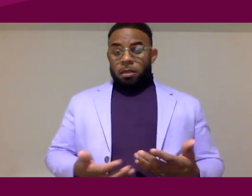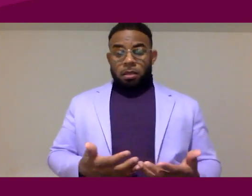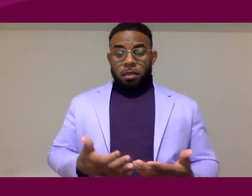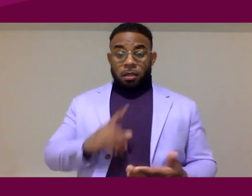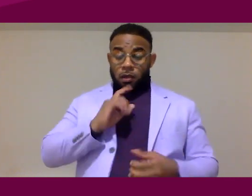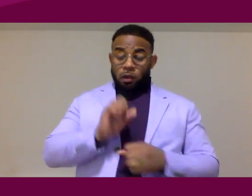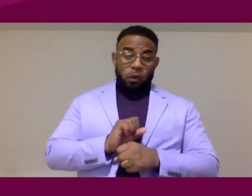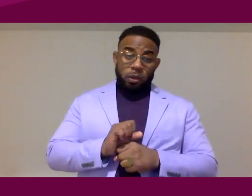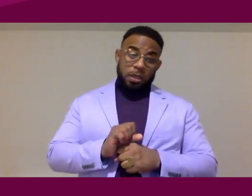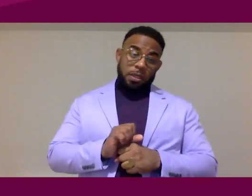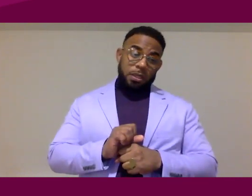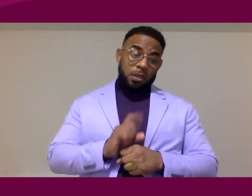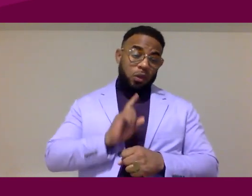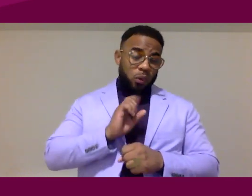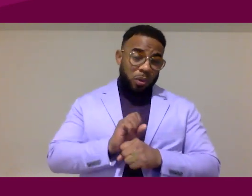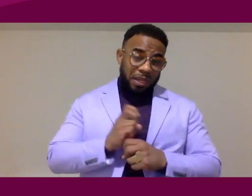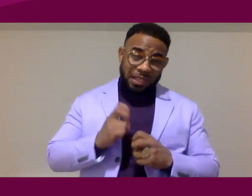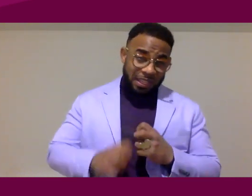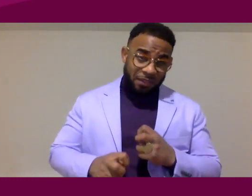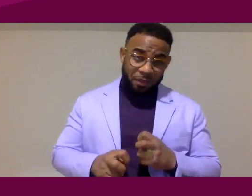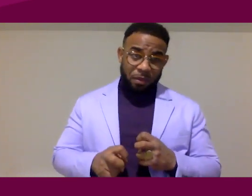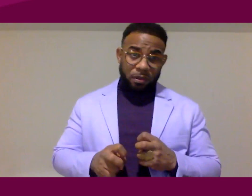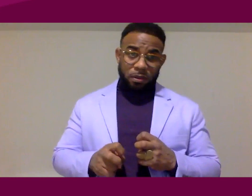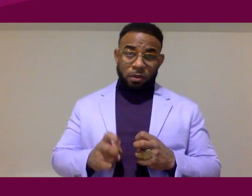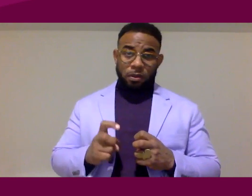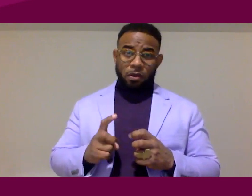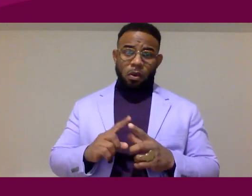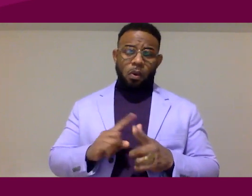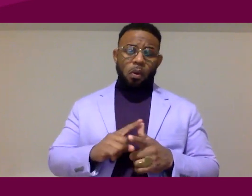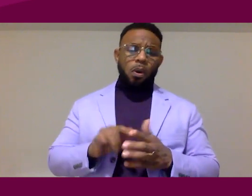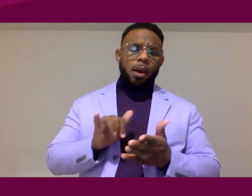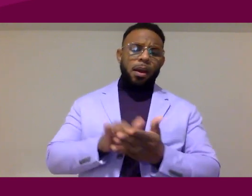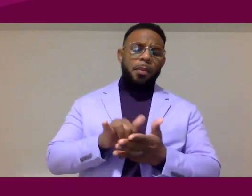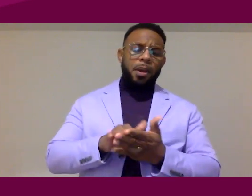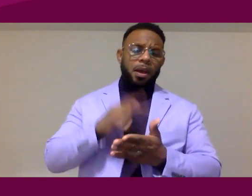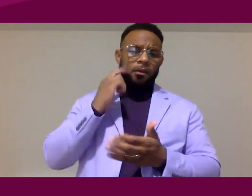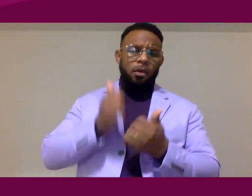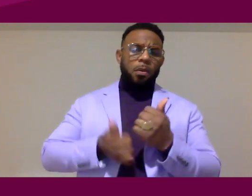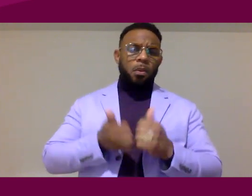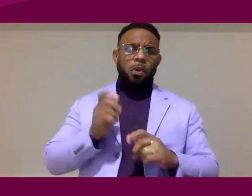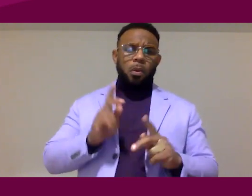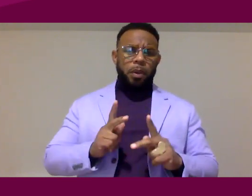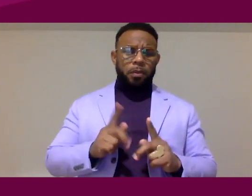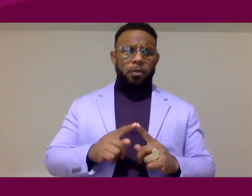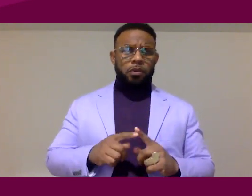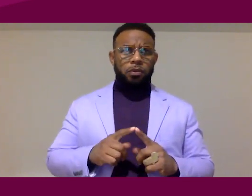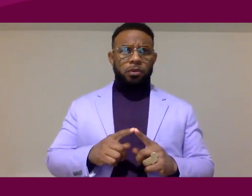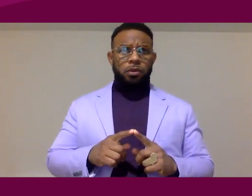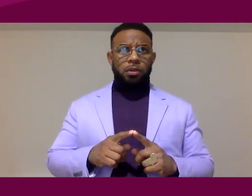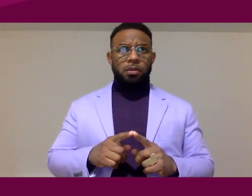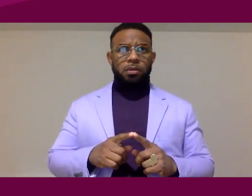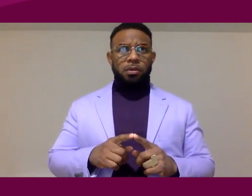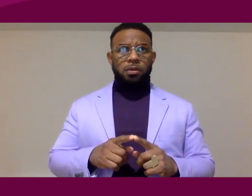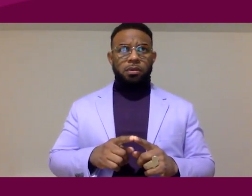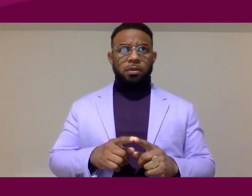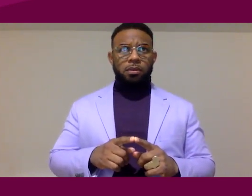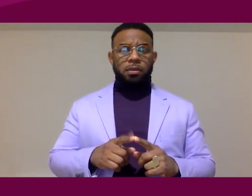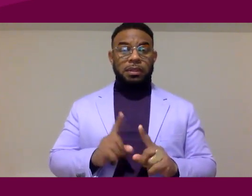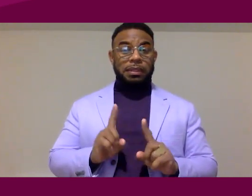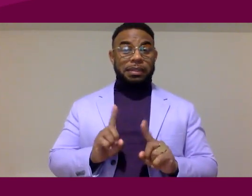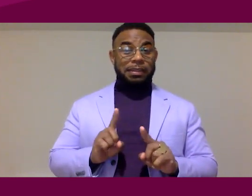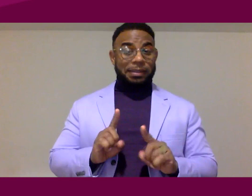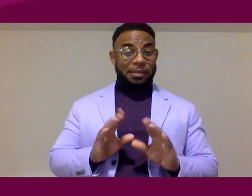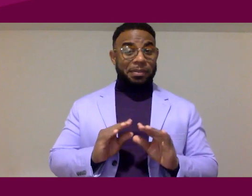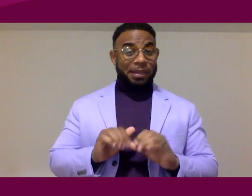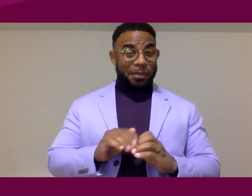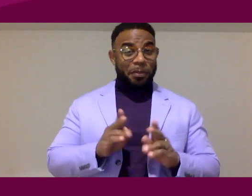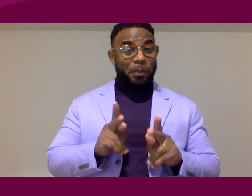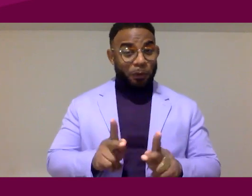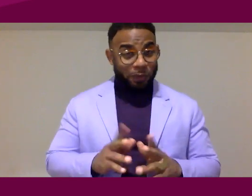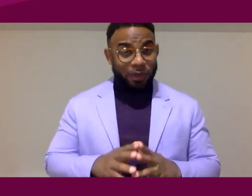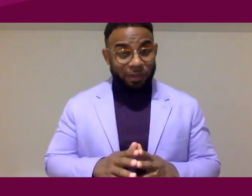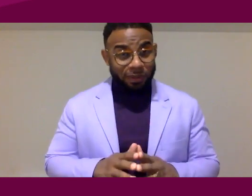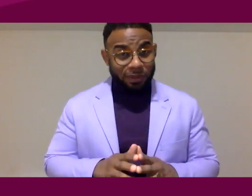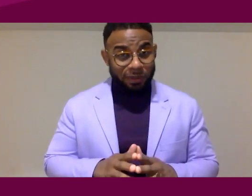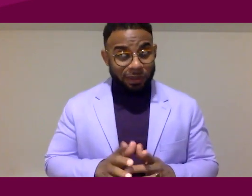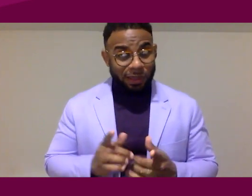really difficult or impossible for most people to attend meetings in person that happen during